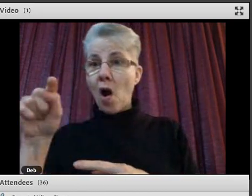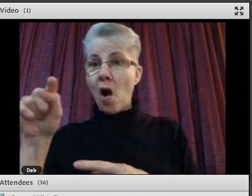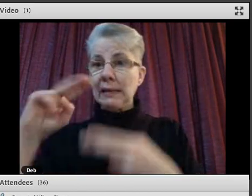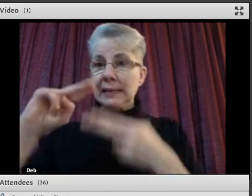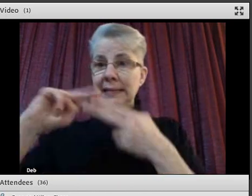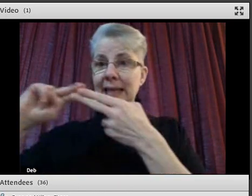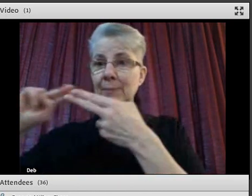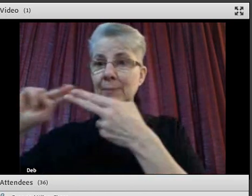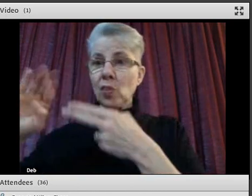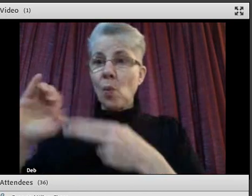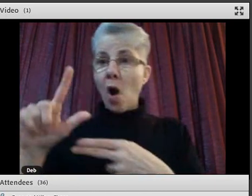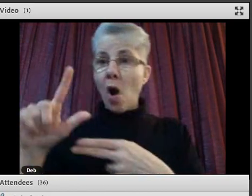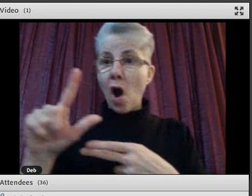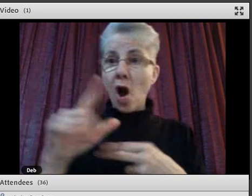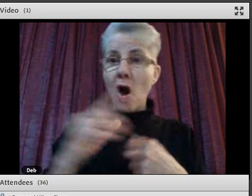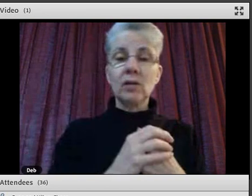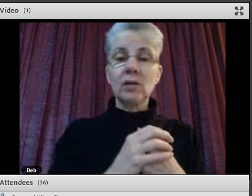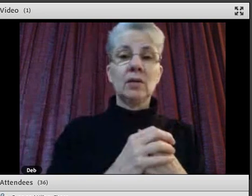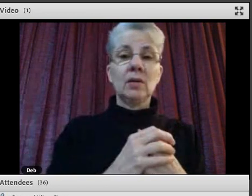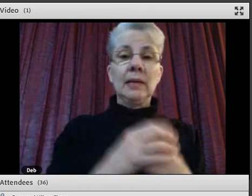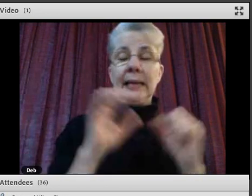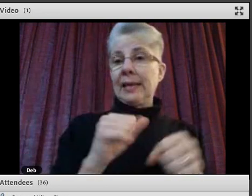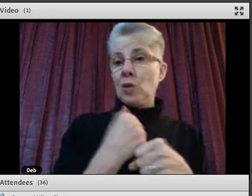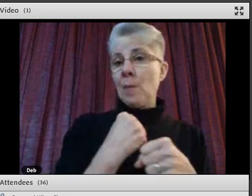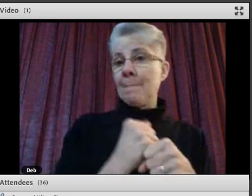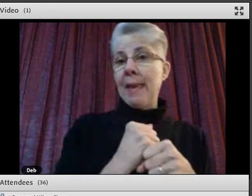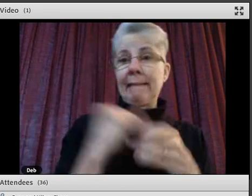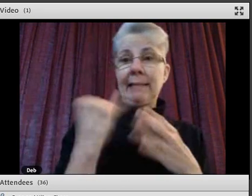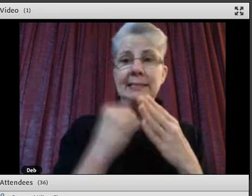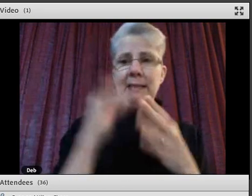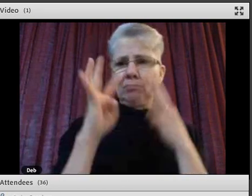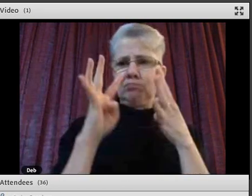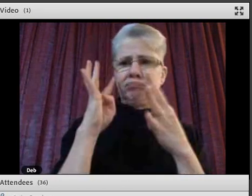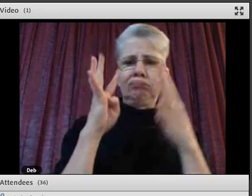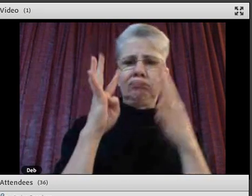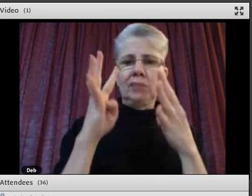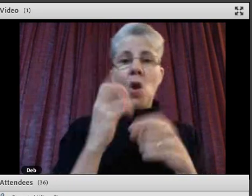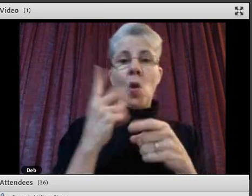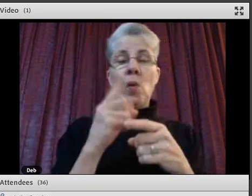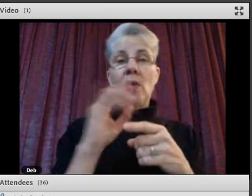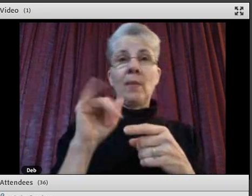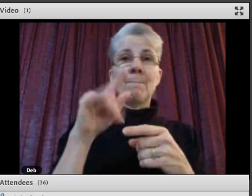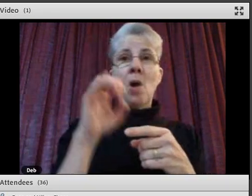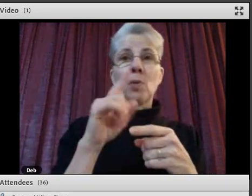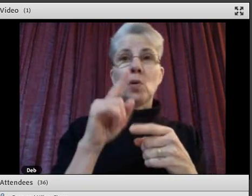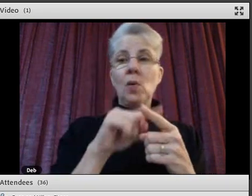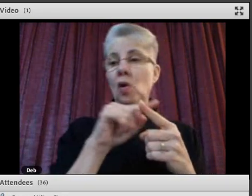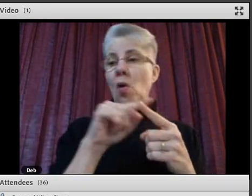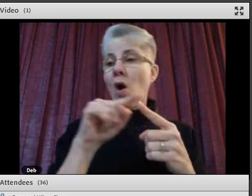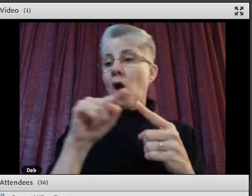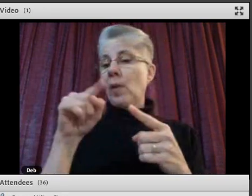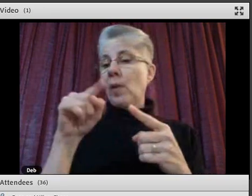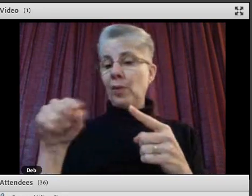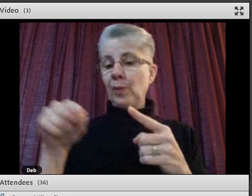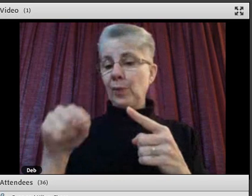You can just tape it right to the wall. Can you make a design where the marble is going to go